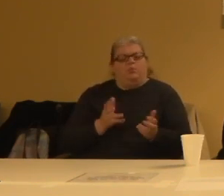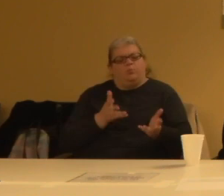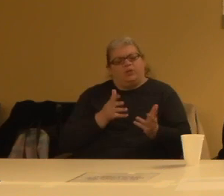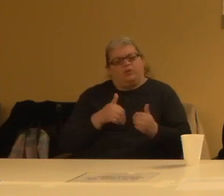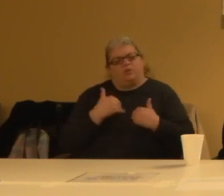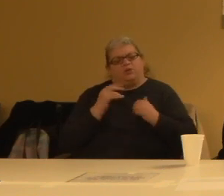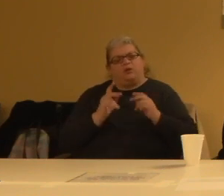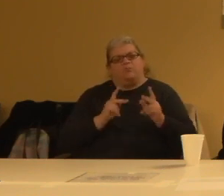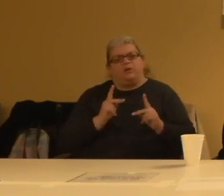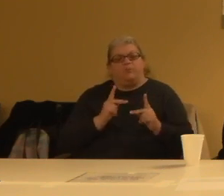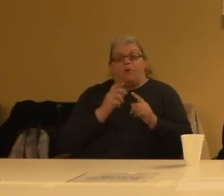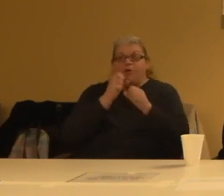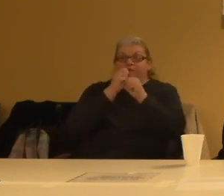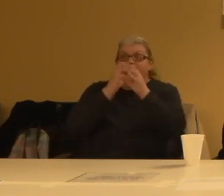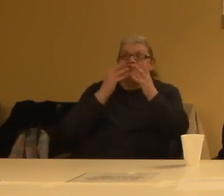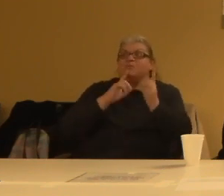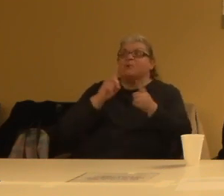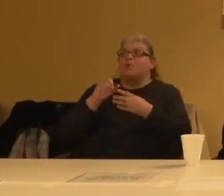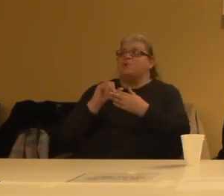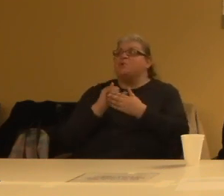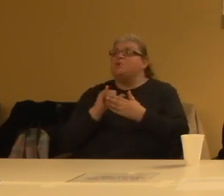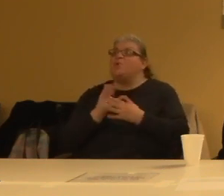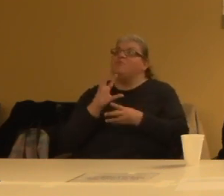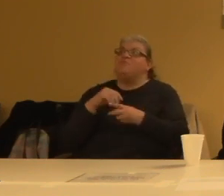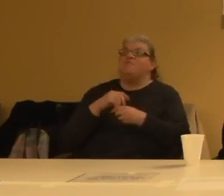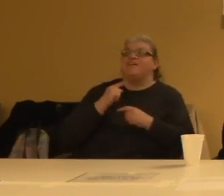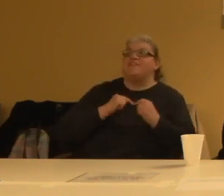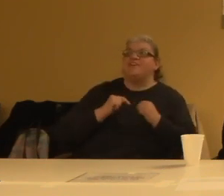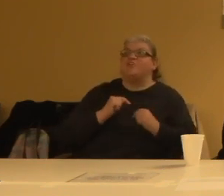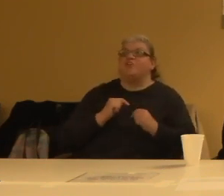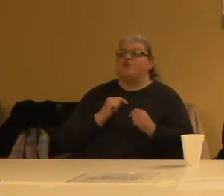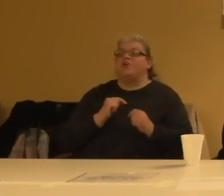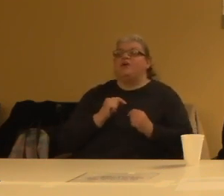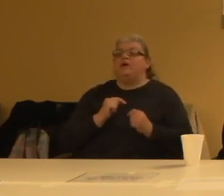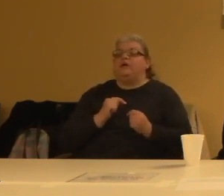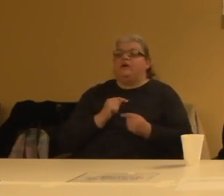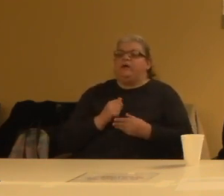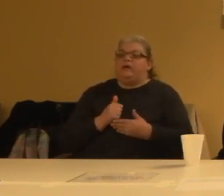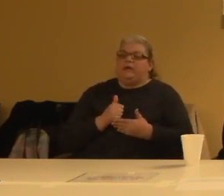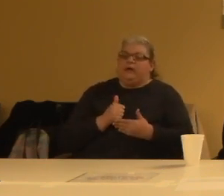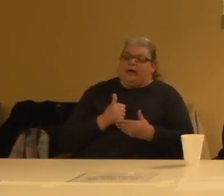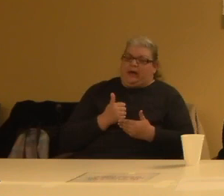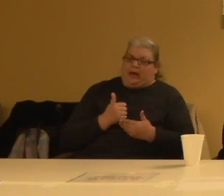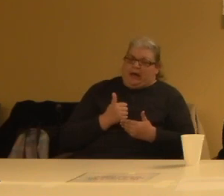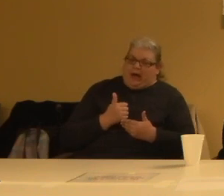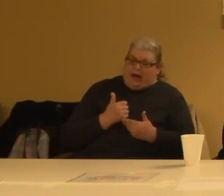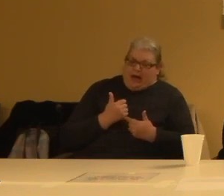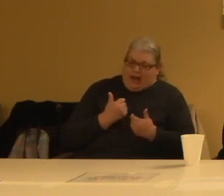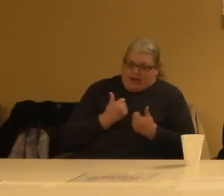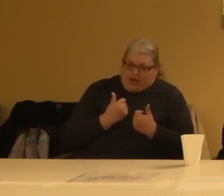I really want them to have a realistic idea of what that is like. And also to understand not just how hard that is,